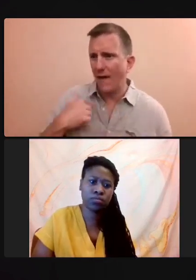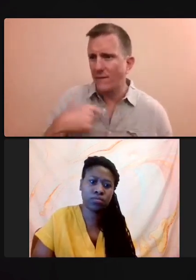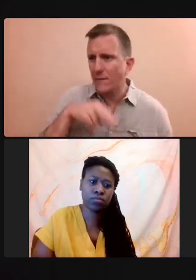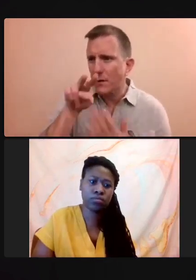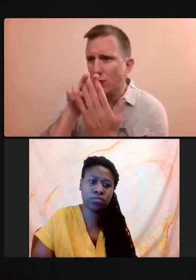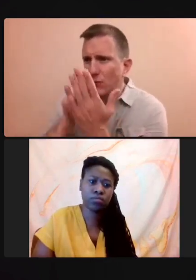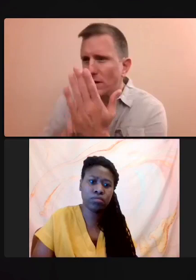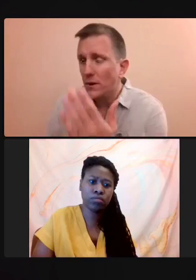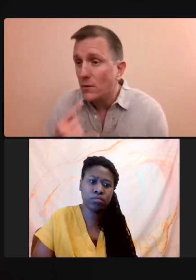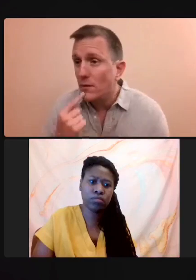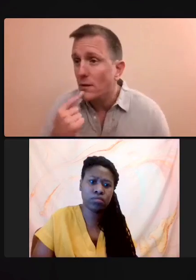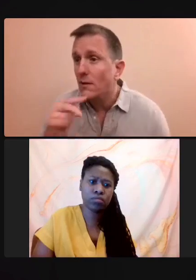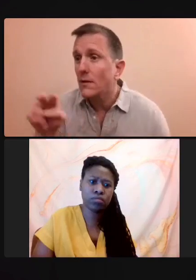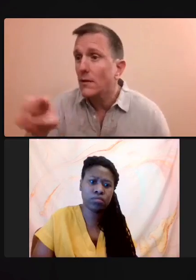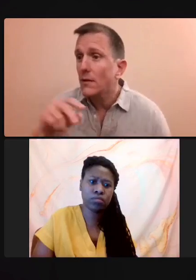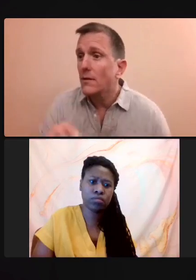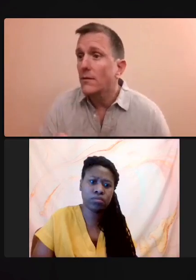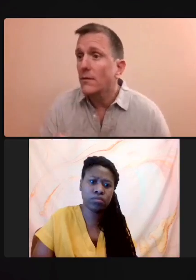if anyone in the audience has any questions